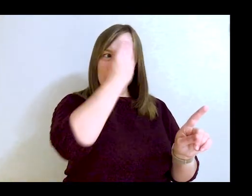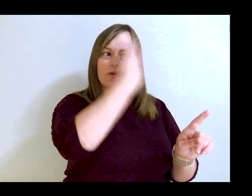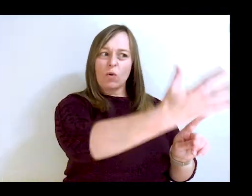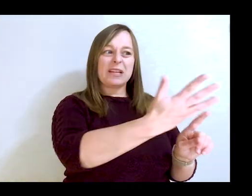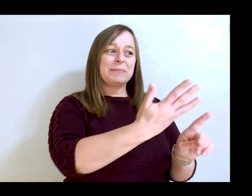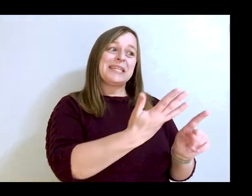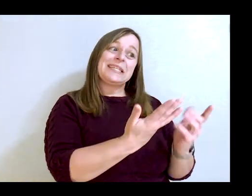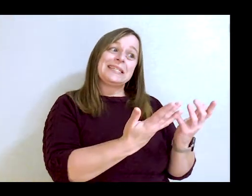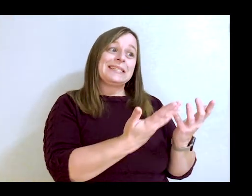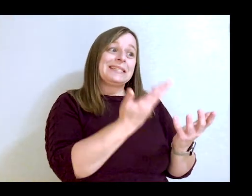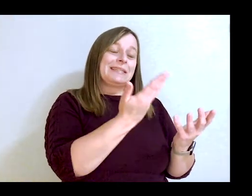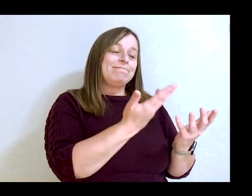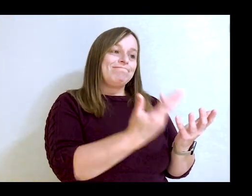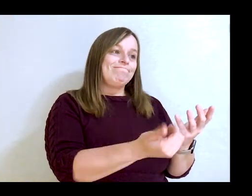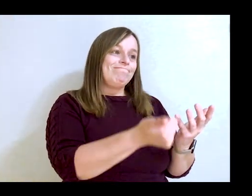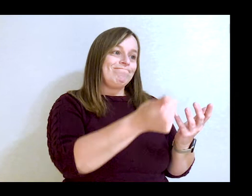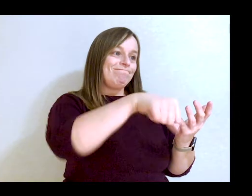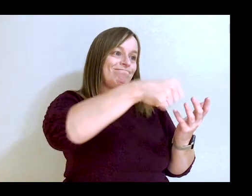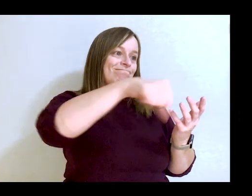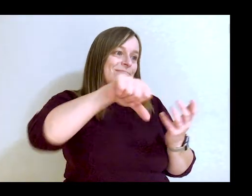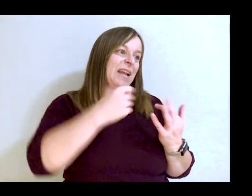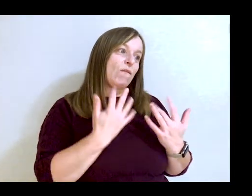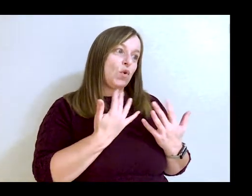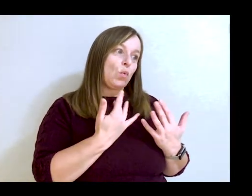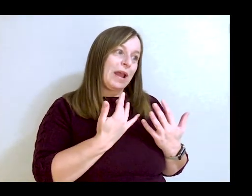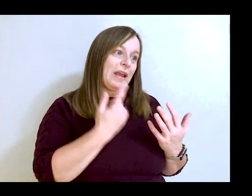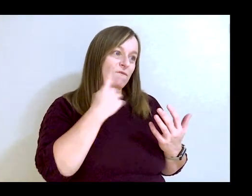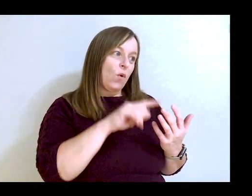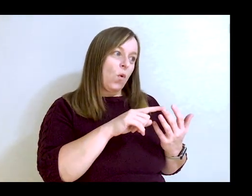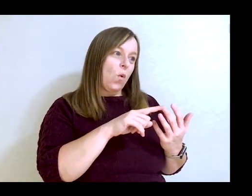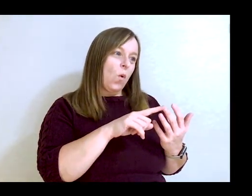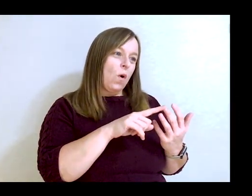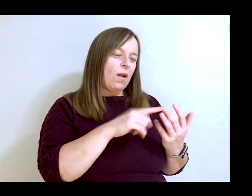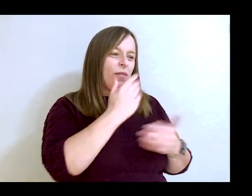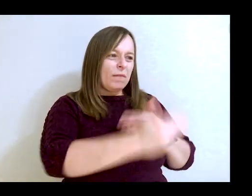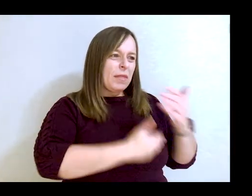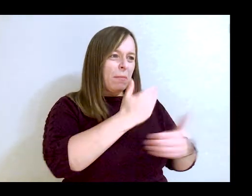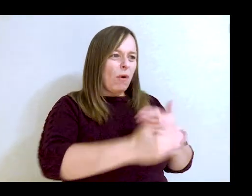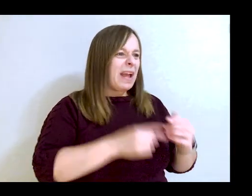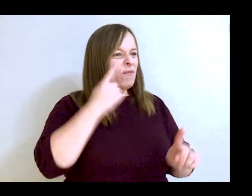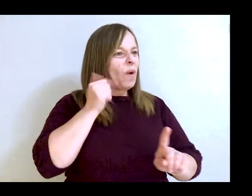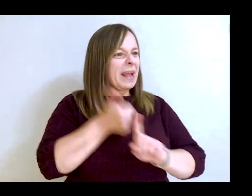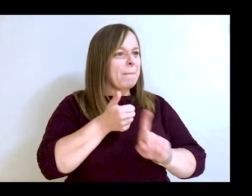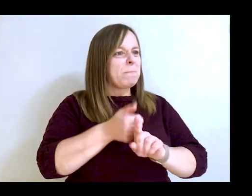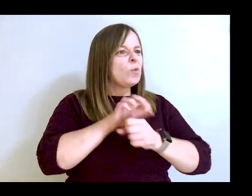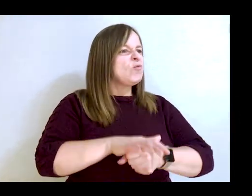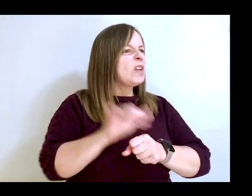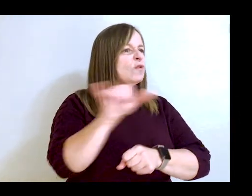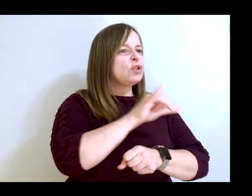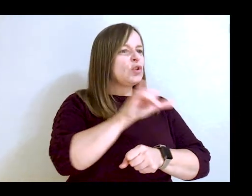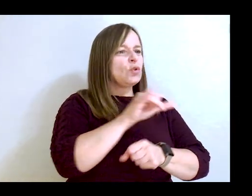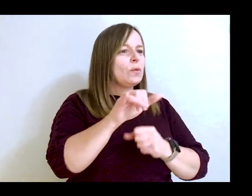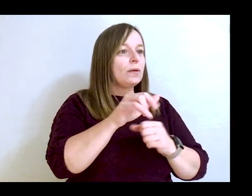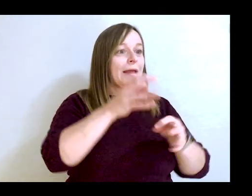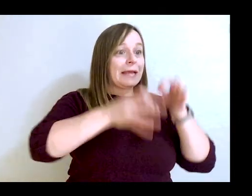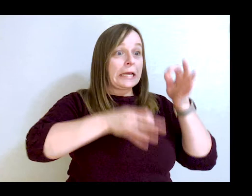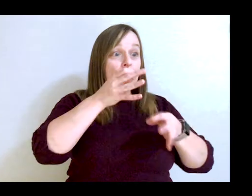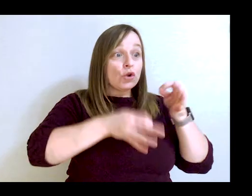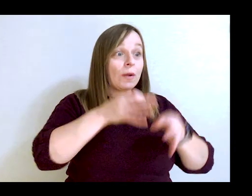told him that these were items that we would have to wait for. And just going through the process for him was very stressful. Even at the hearing,